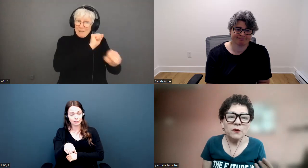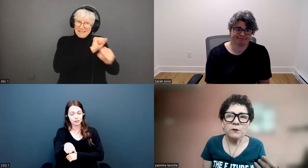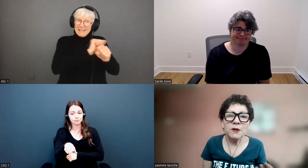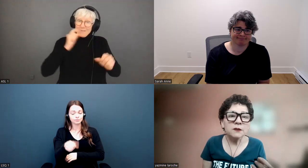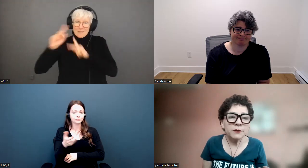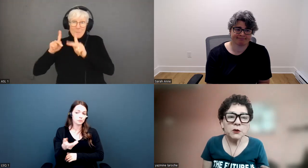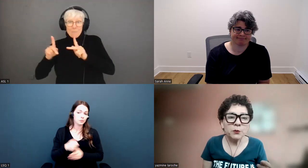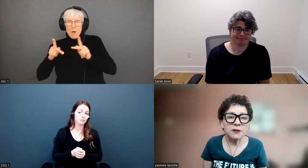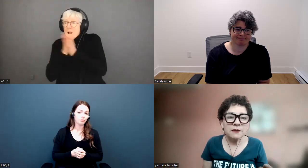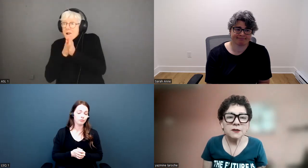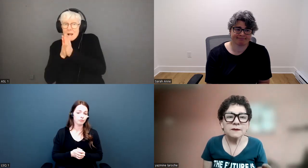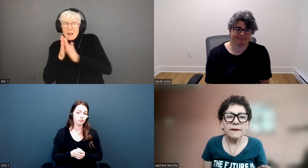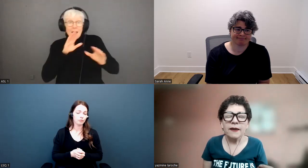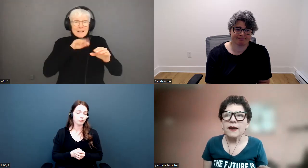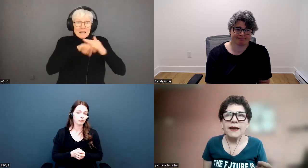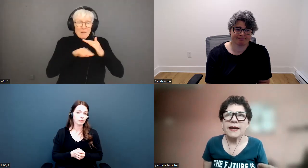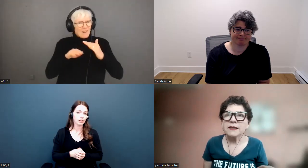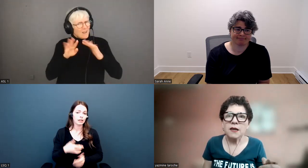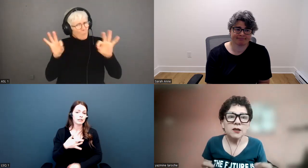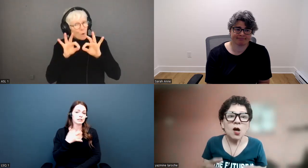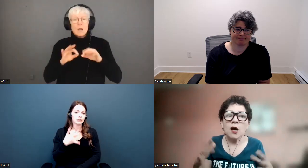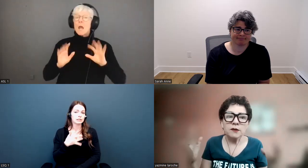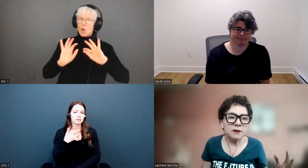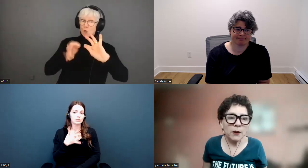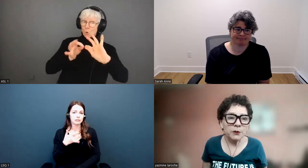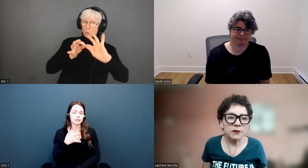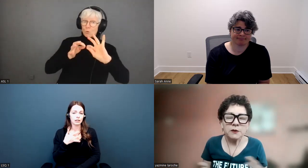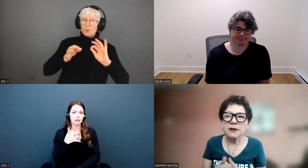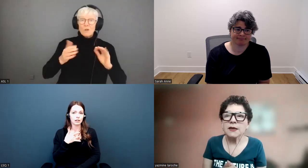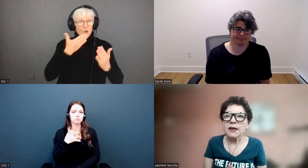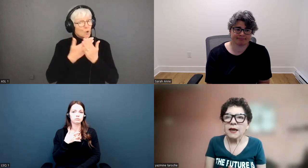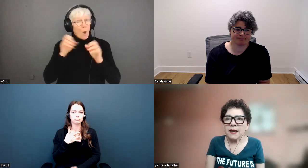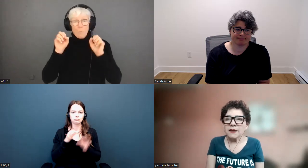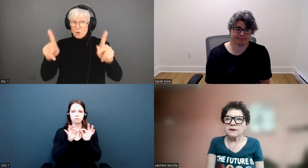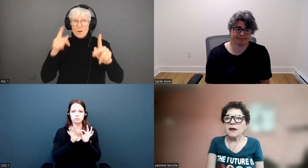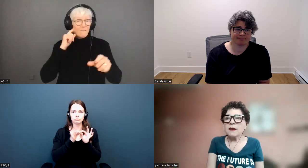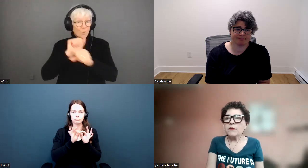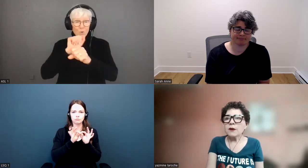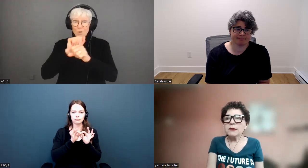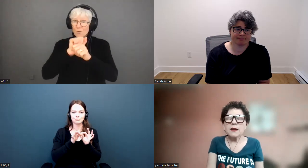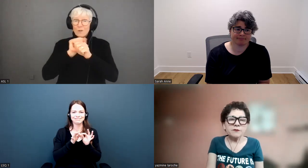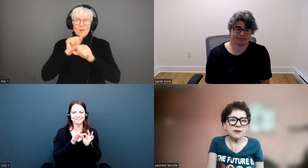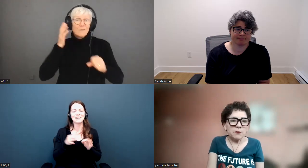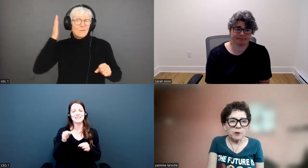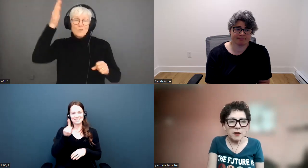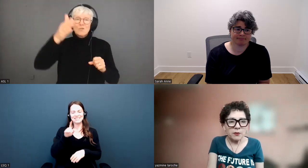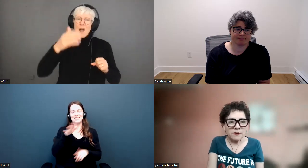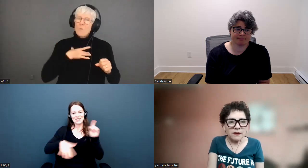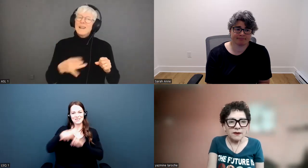the field of interpretation has lots of opportunity and um I would love to see more people uh